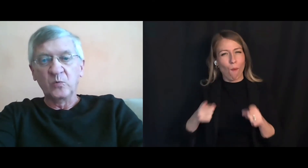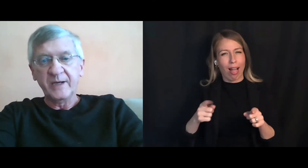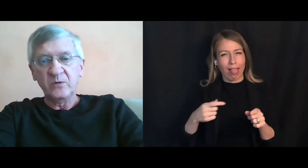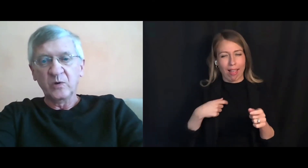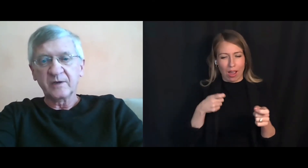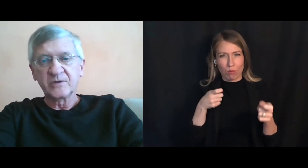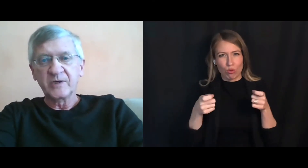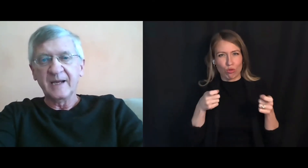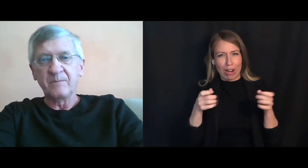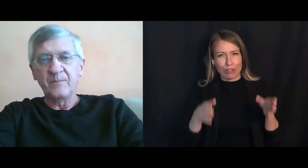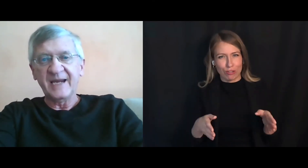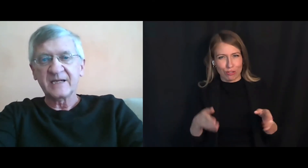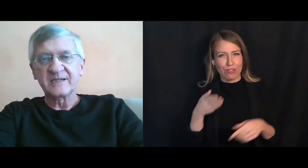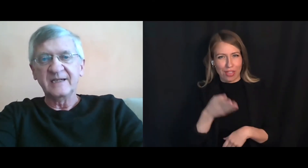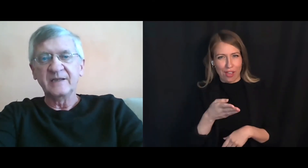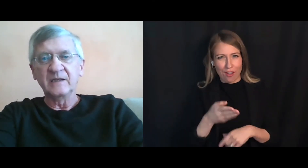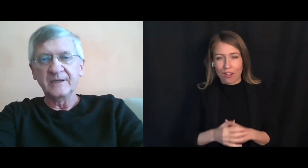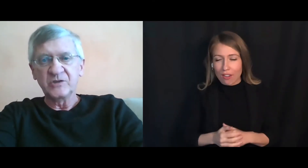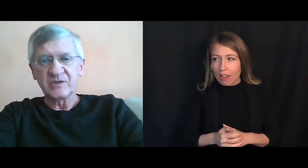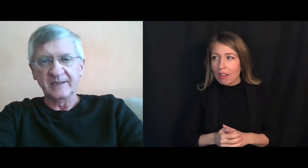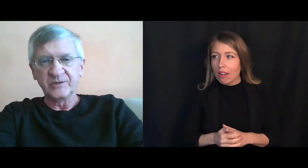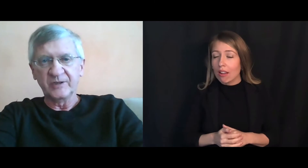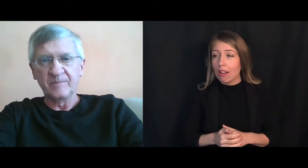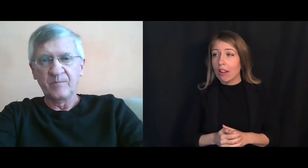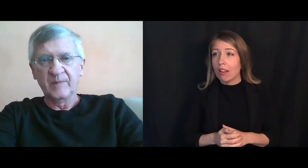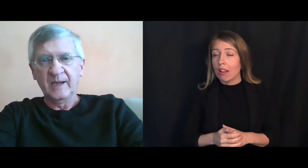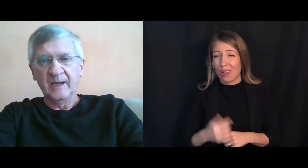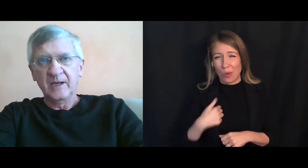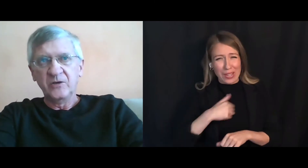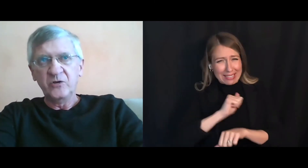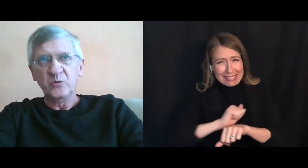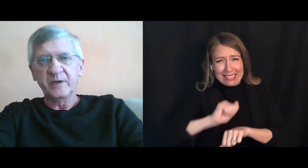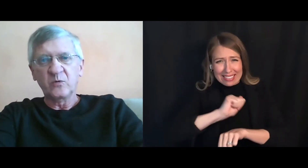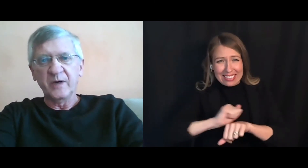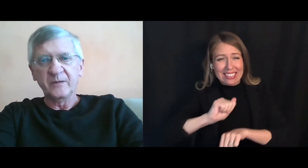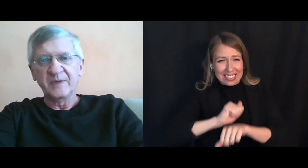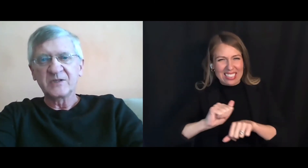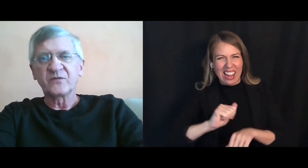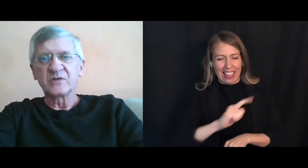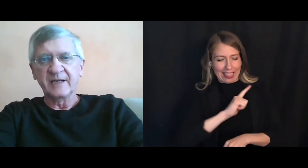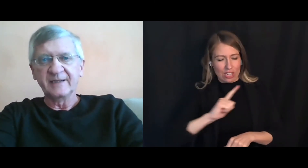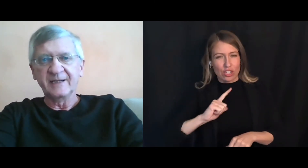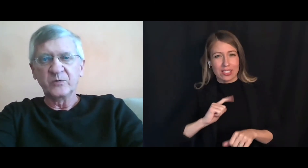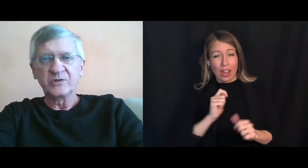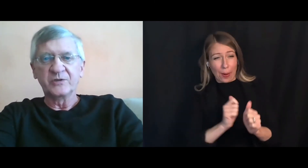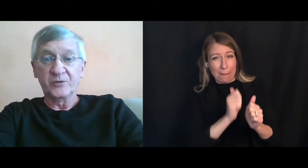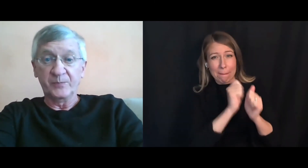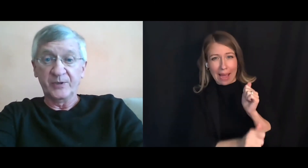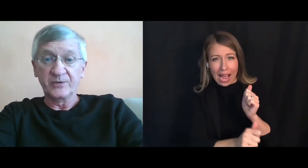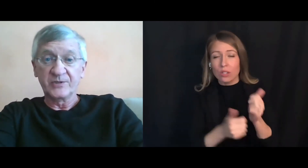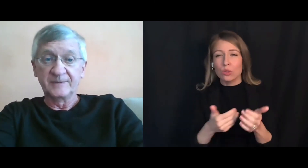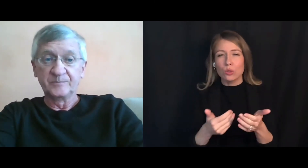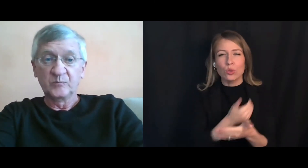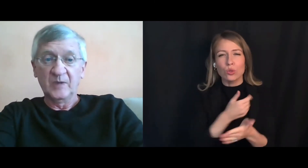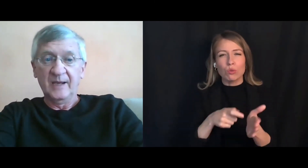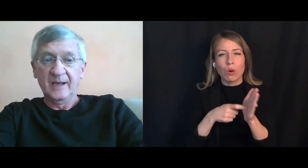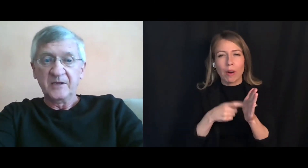We worked to get passed in the legislature new requirements for sign language interpreters